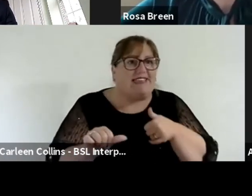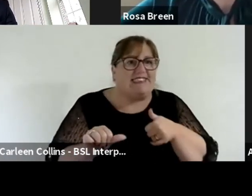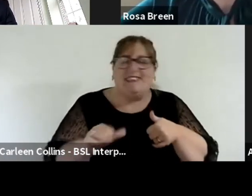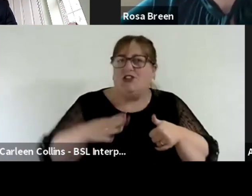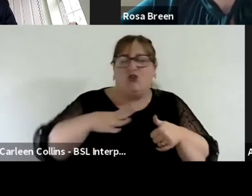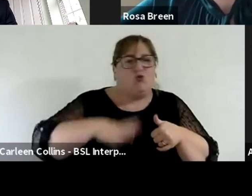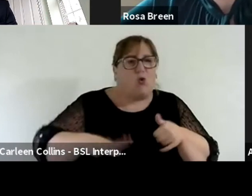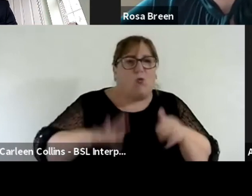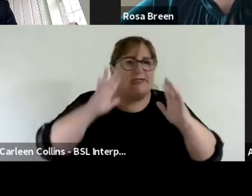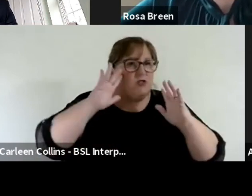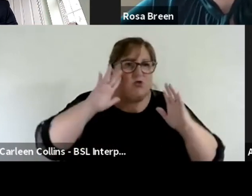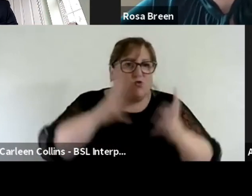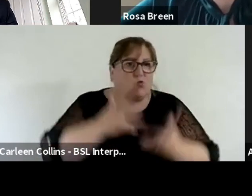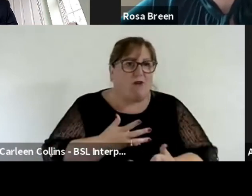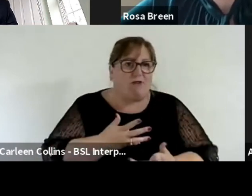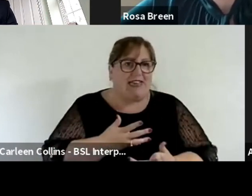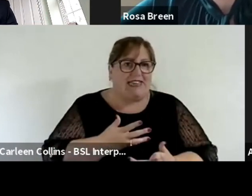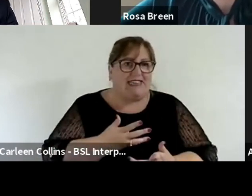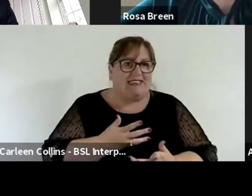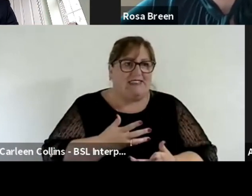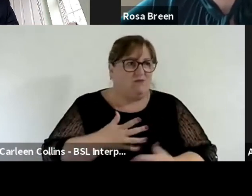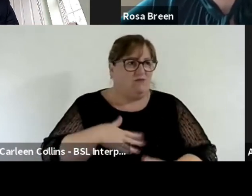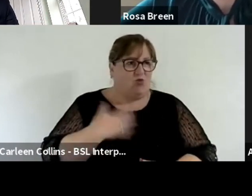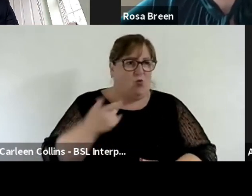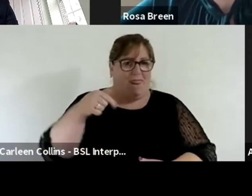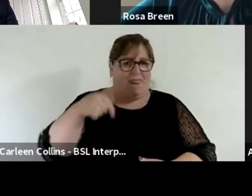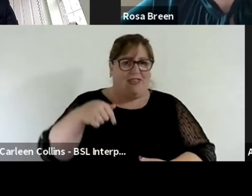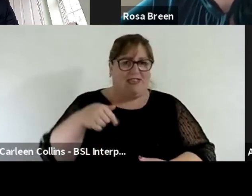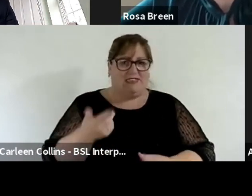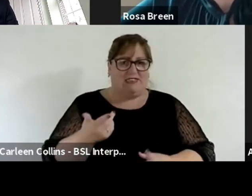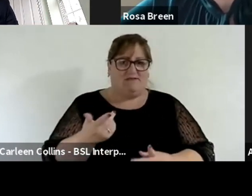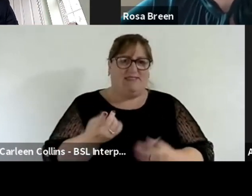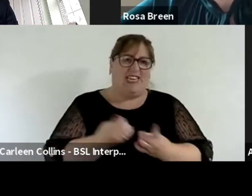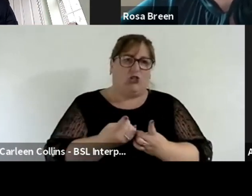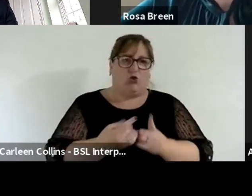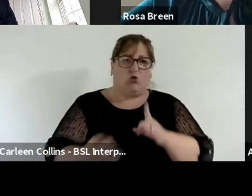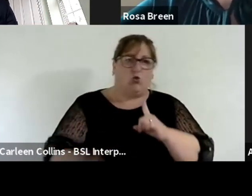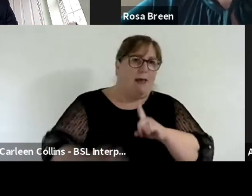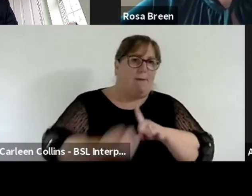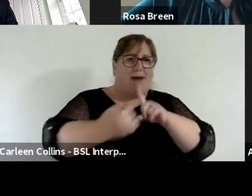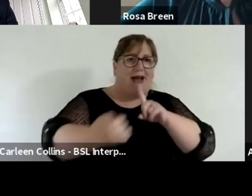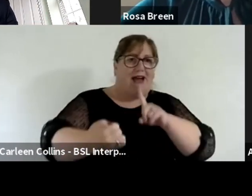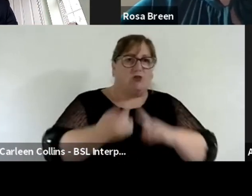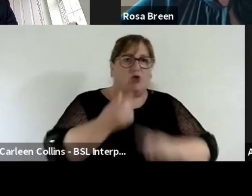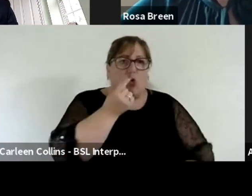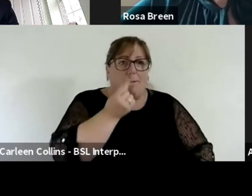able to help dyslexia or dyspraxia and be able to use software that will enable them to perform their best